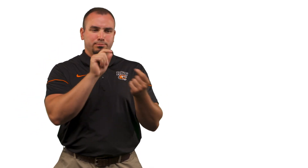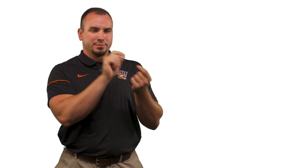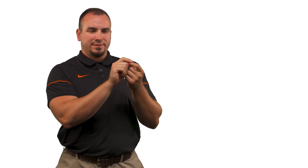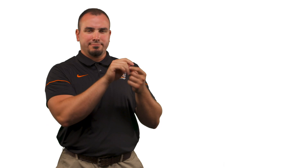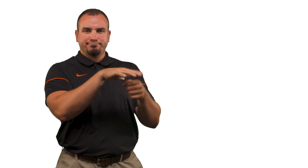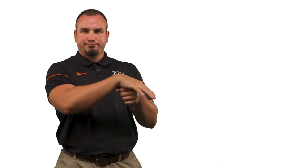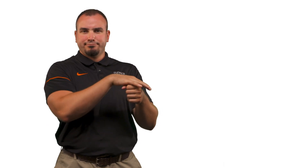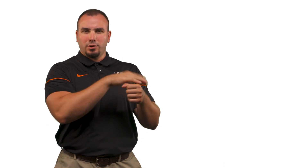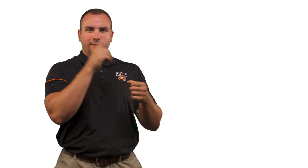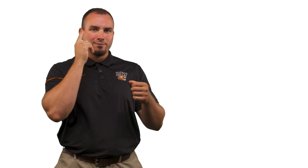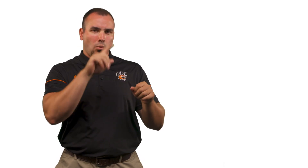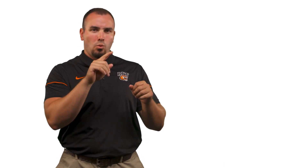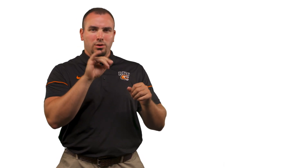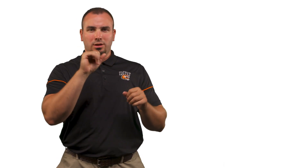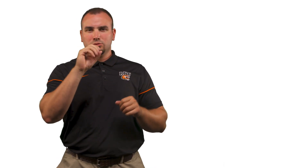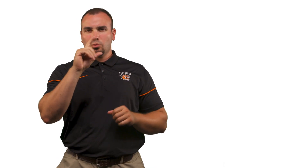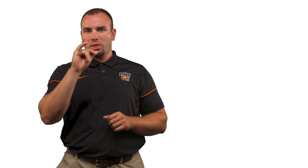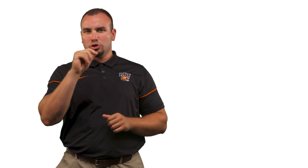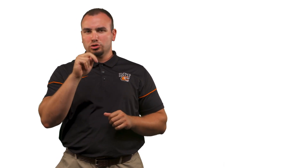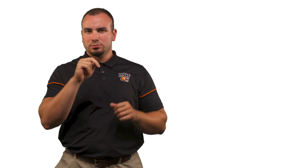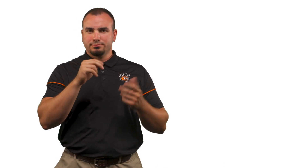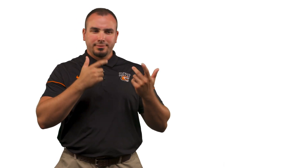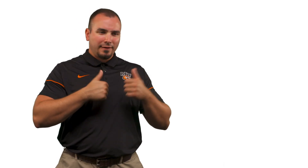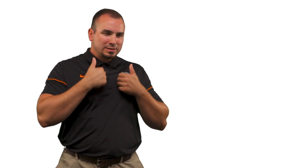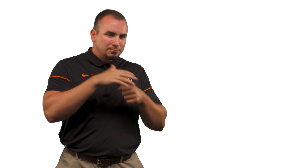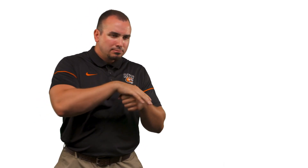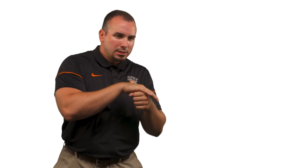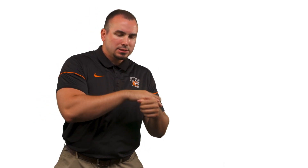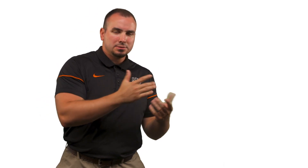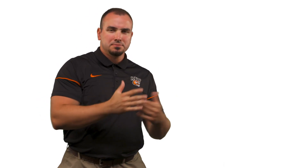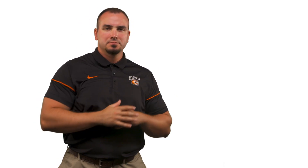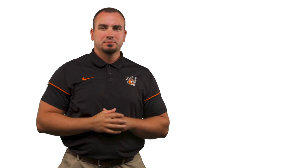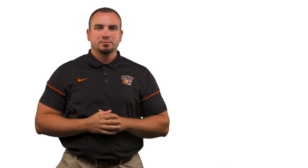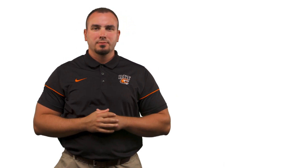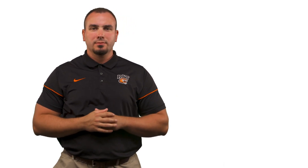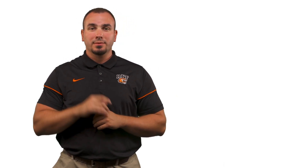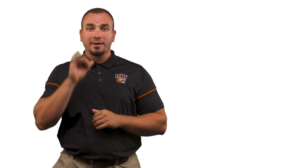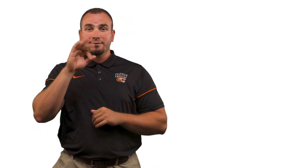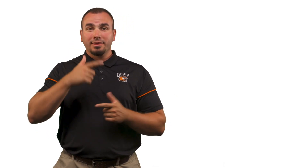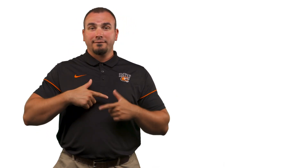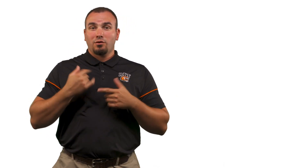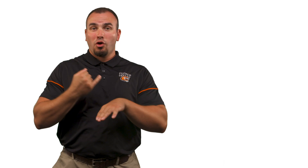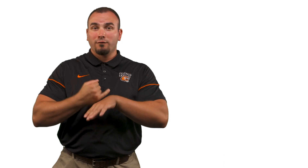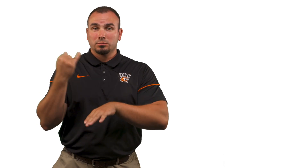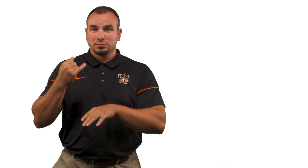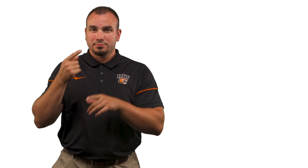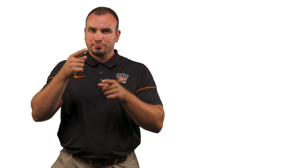an RIT designated quarantine or isolation living space.